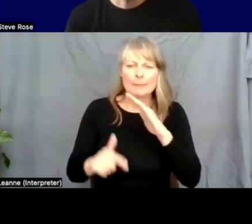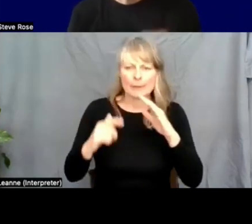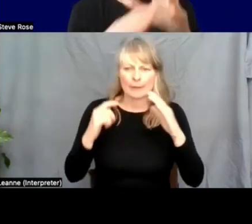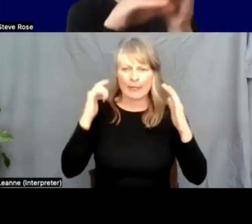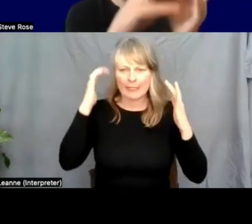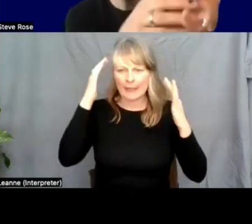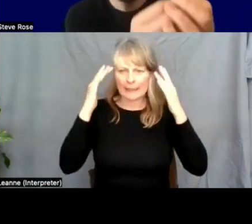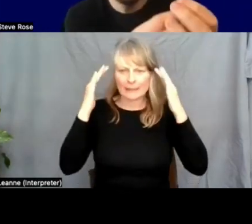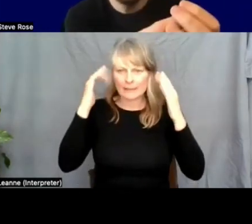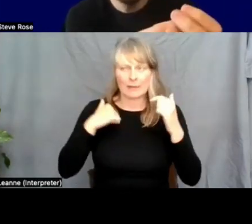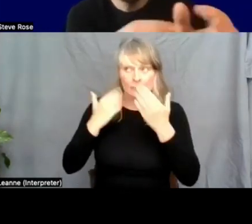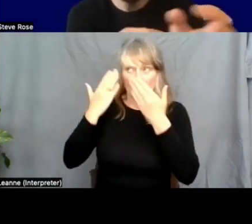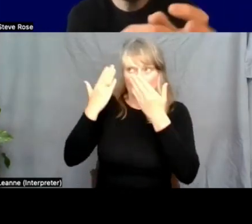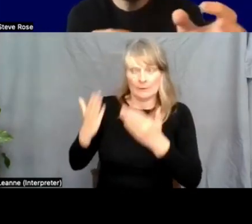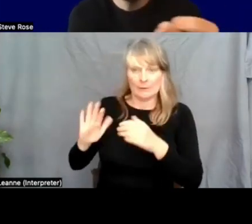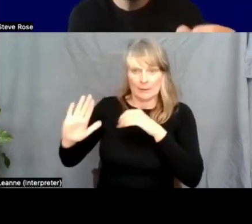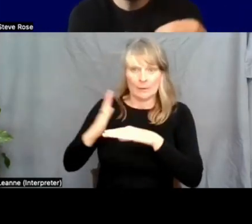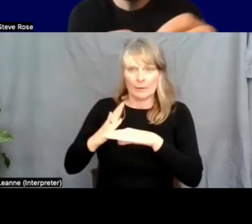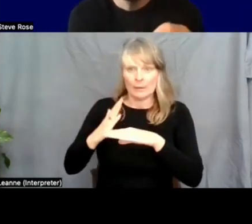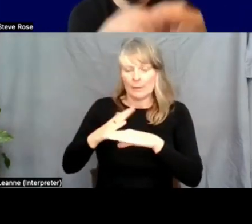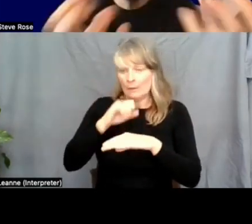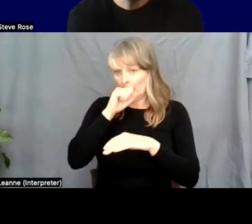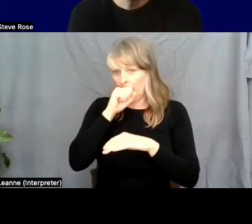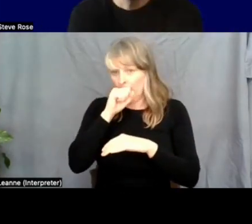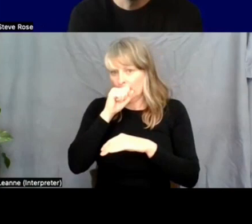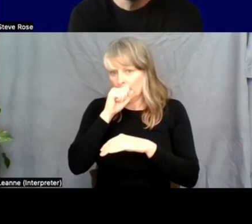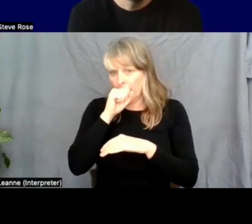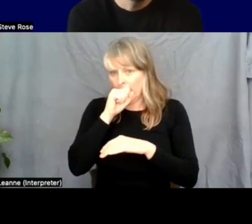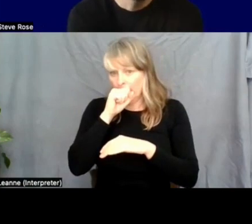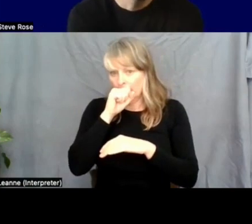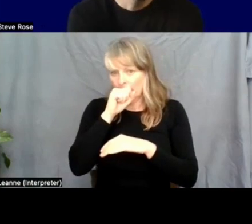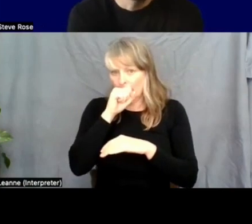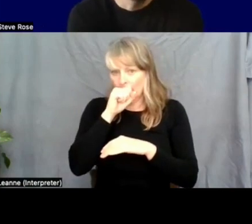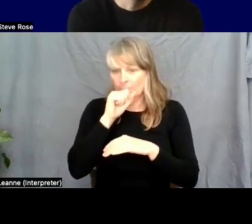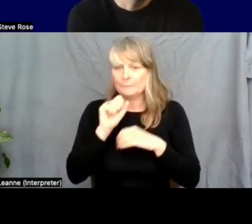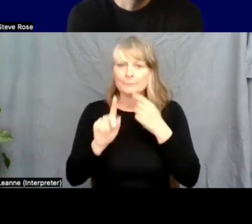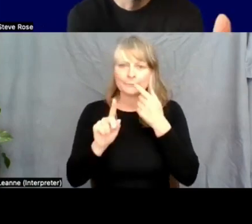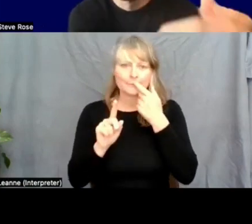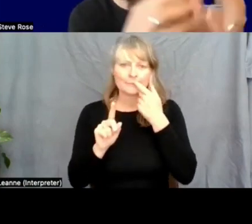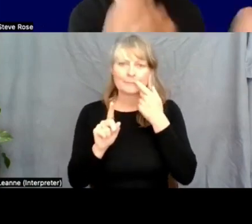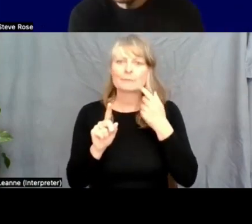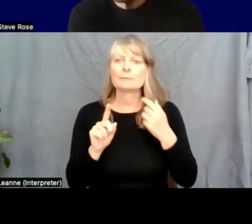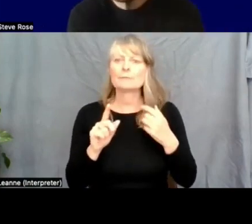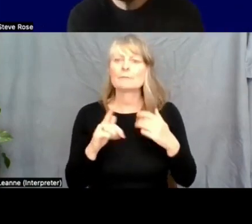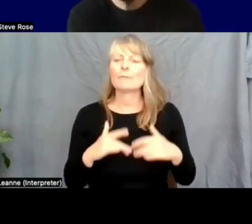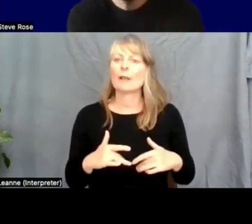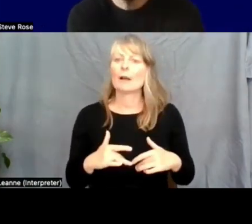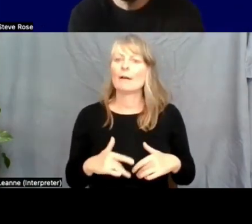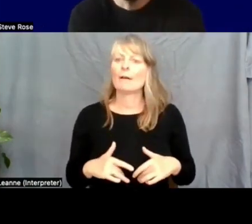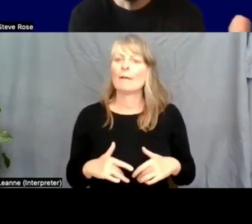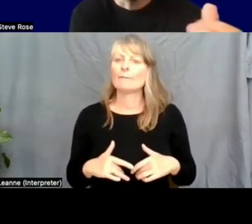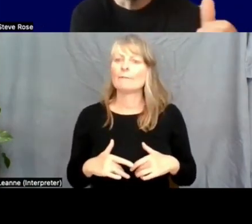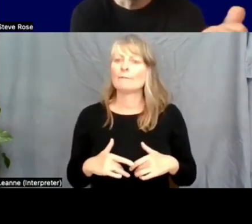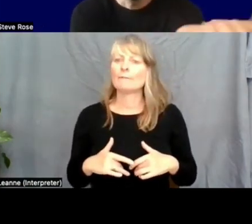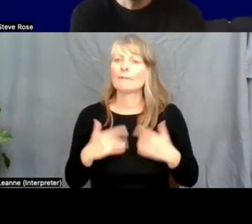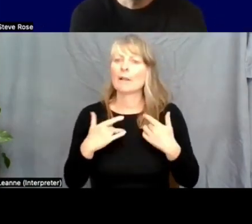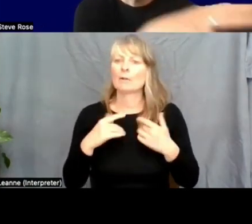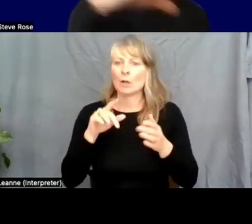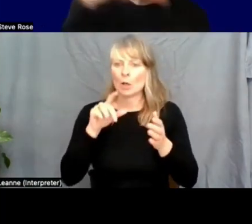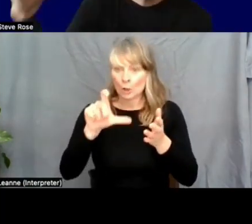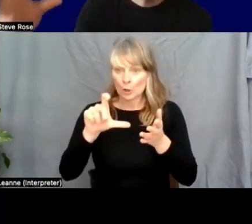they've done. I think it comes down to their model of co-creating communication, which helps